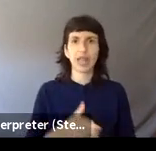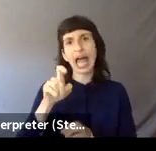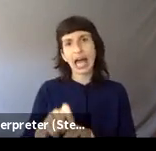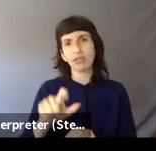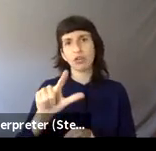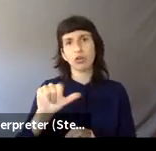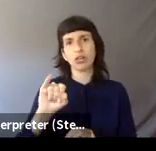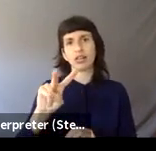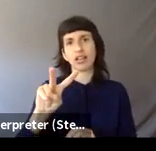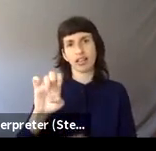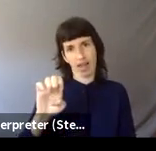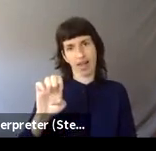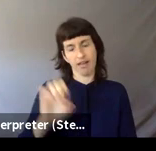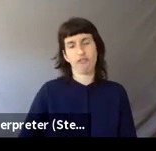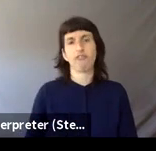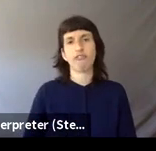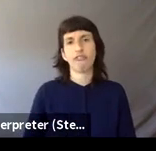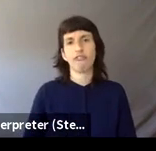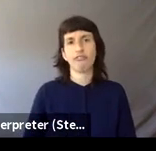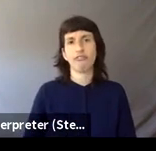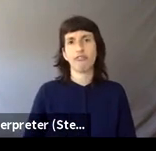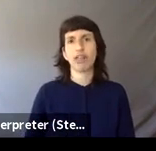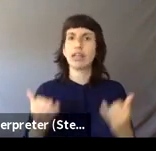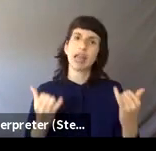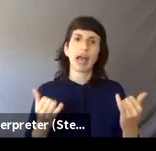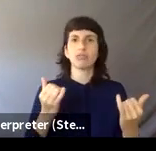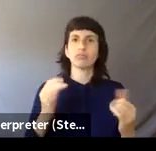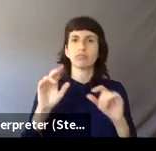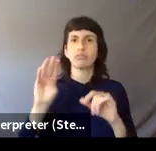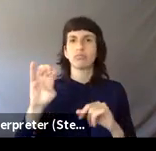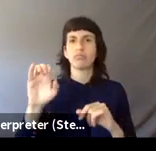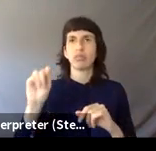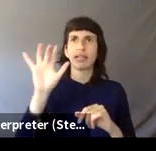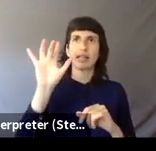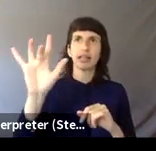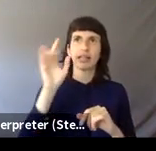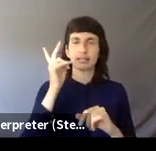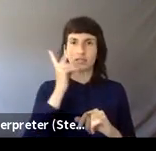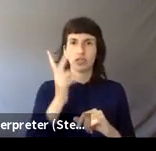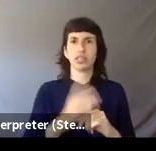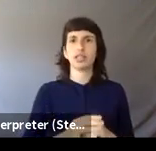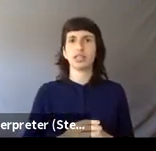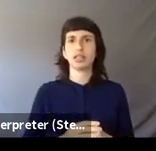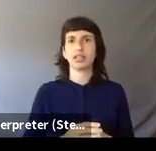note is that if you have a channel that's private, so that's where you've only invited certain students, you can't schedule a meet for just that one channel.